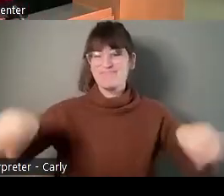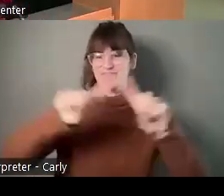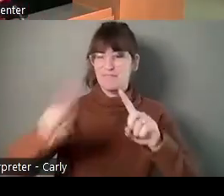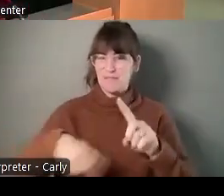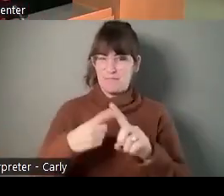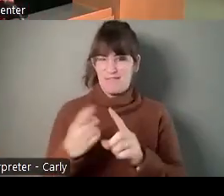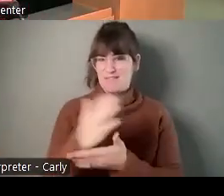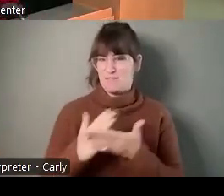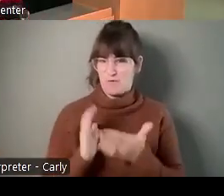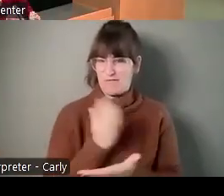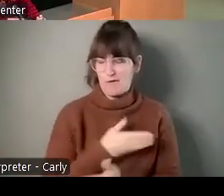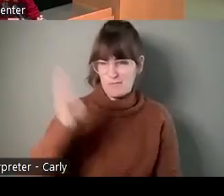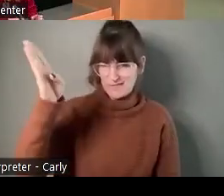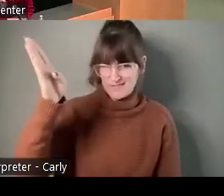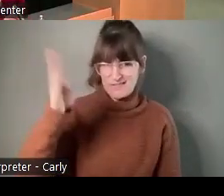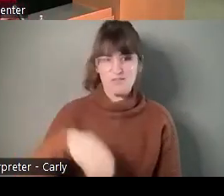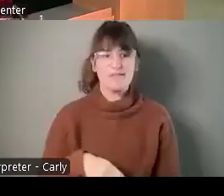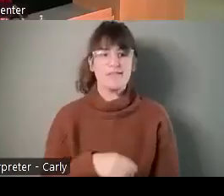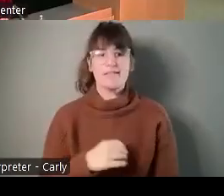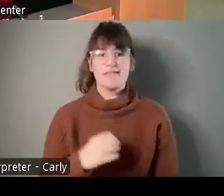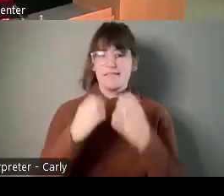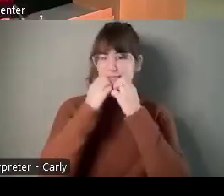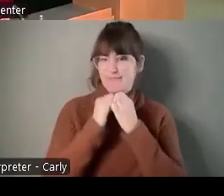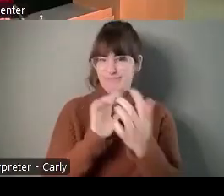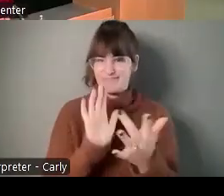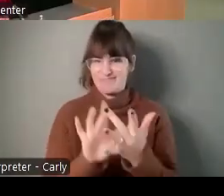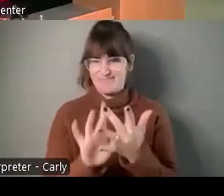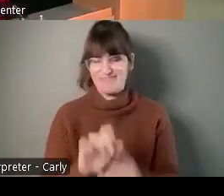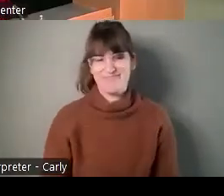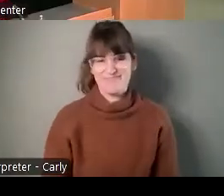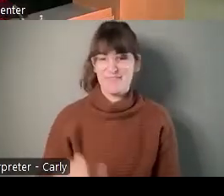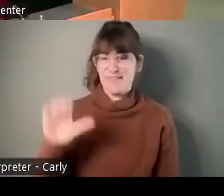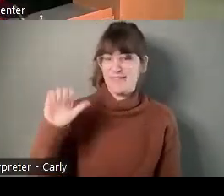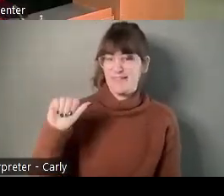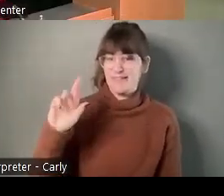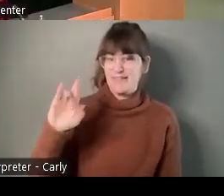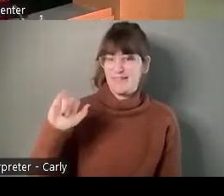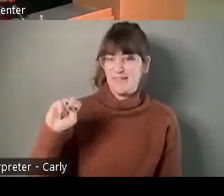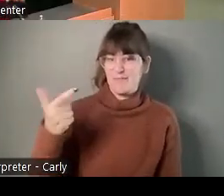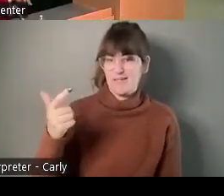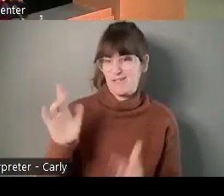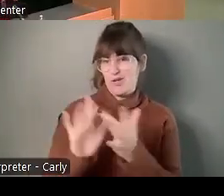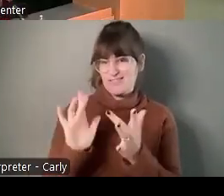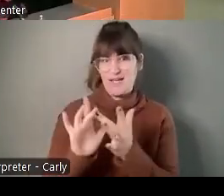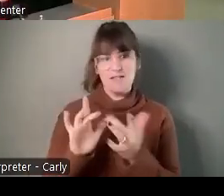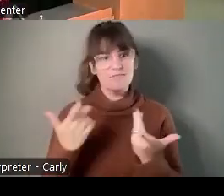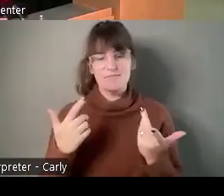presentation, Caring Contacts. Caring contacts was born out of our desire to continue this good work,